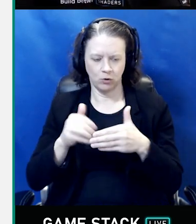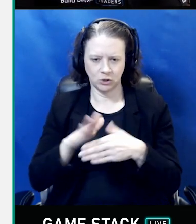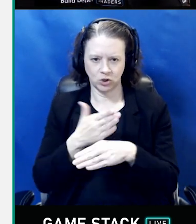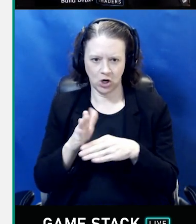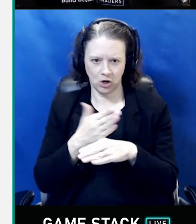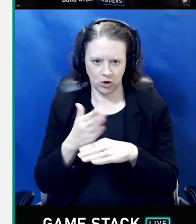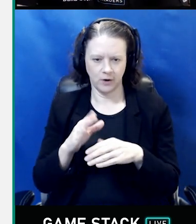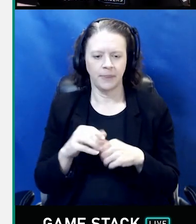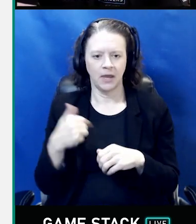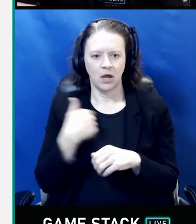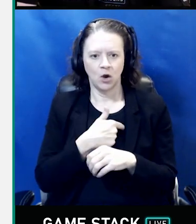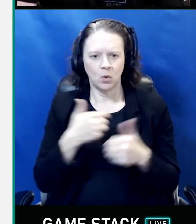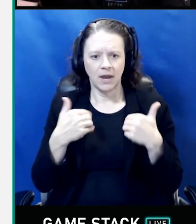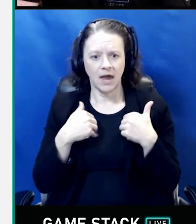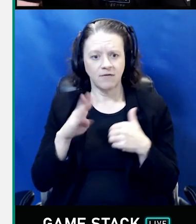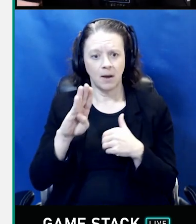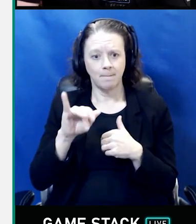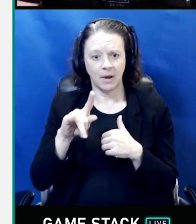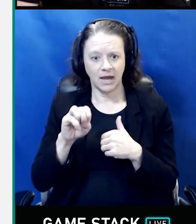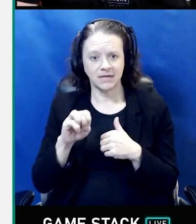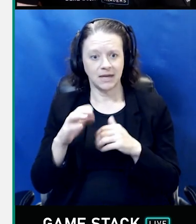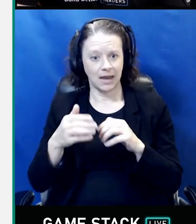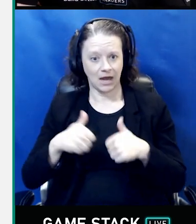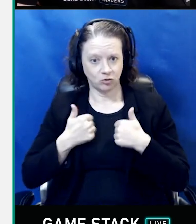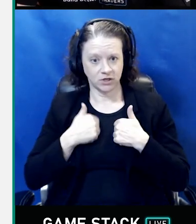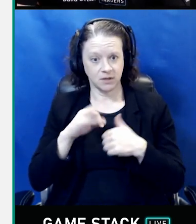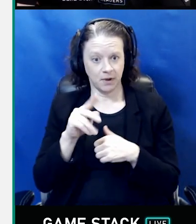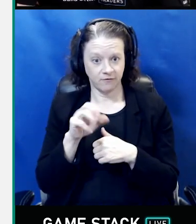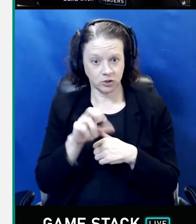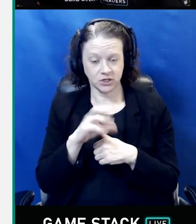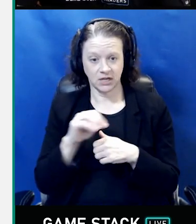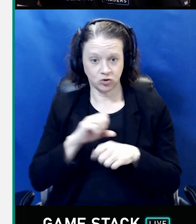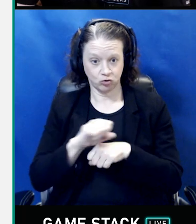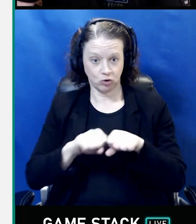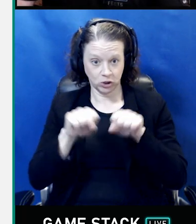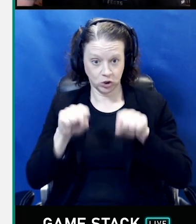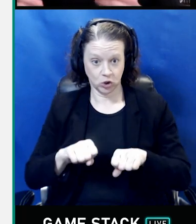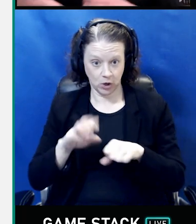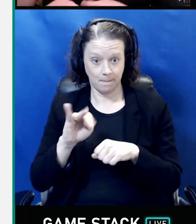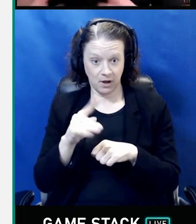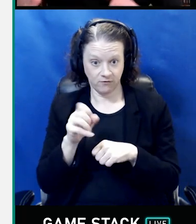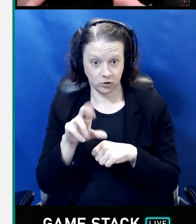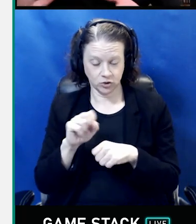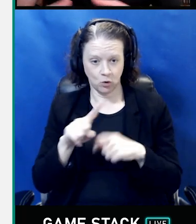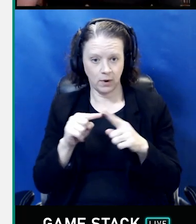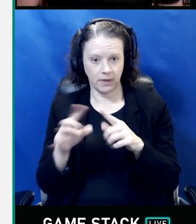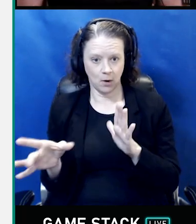that's ByteAddressBuffers and StructuredBuffers, and also well when they are bound to the root signature.